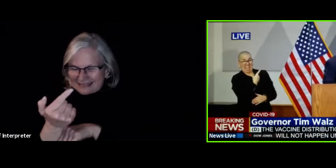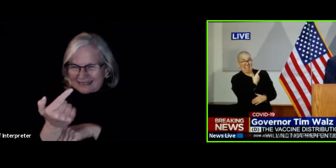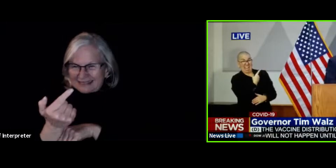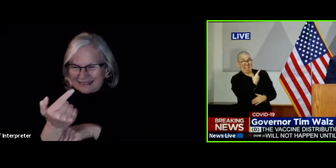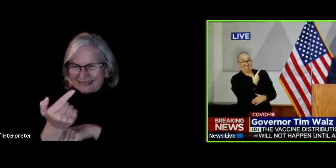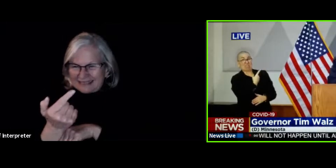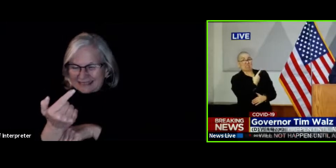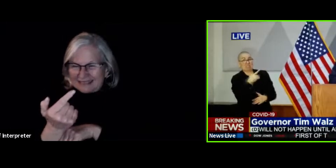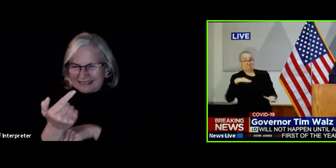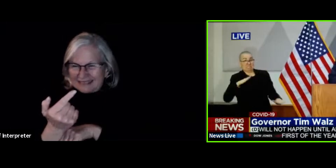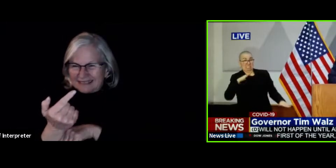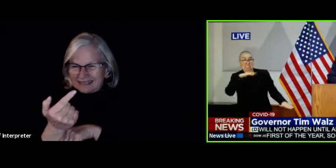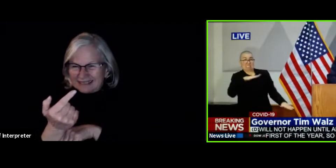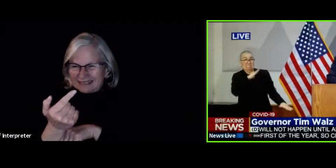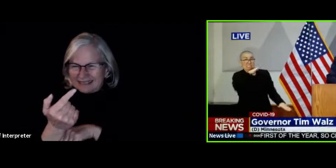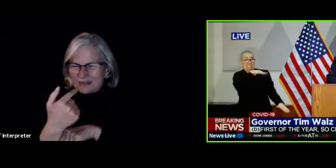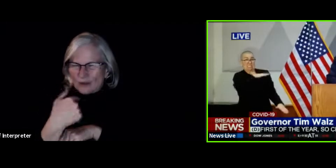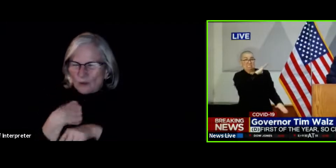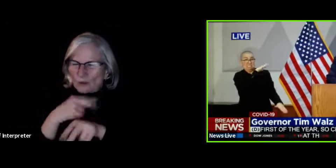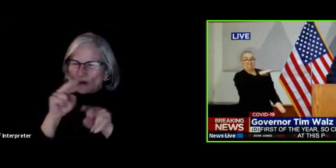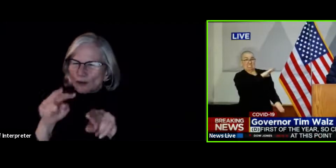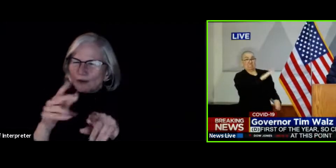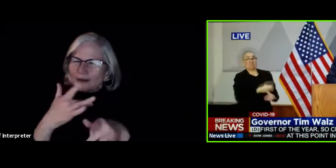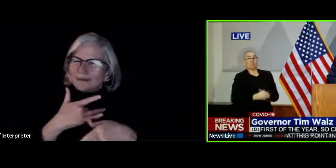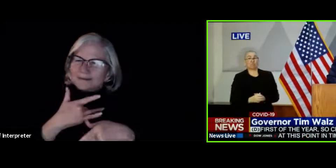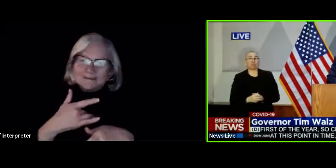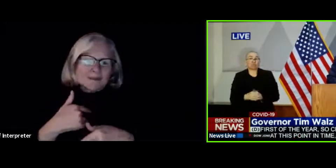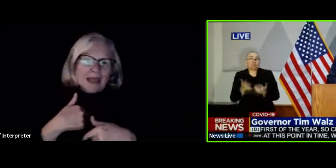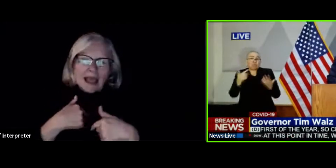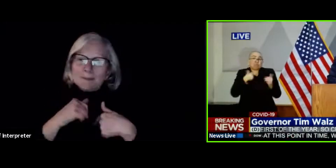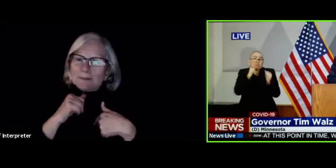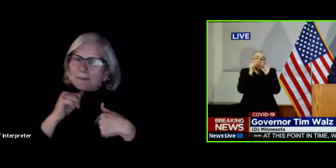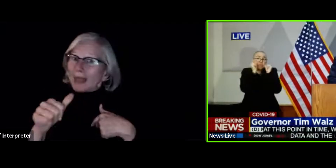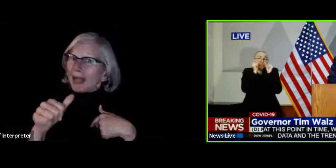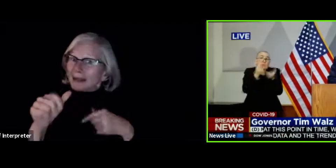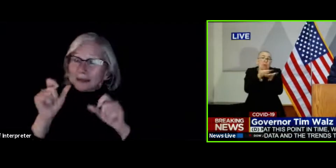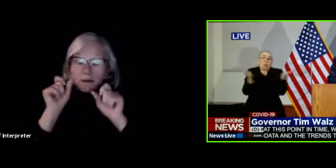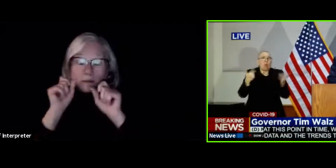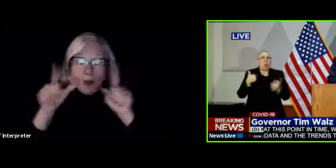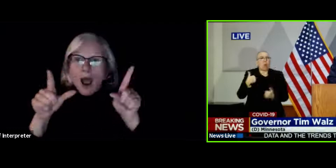THE TRENDS ARE, I'M NOT GOING TO SURPRISE ANYBODY. I THINK THE GUIDANCE AROUND THANKSGIVING IS GOING TO BE VERY